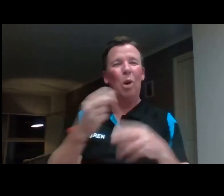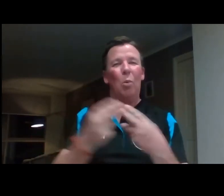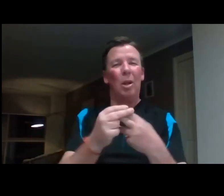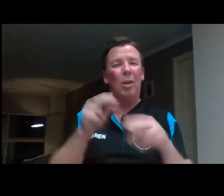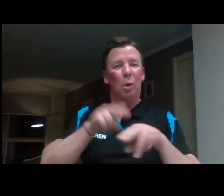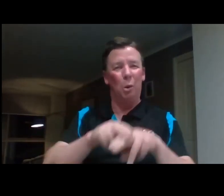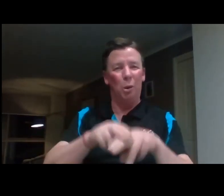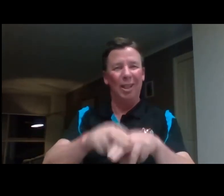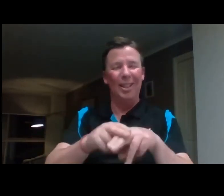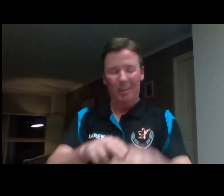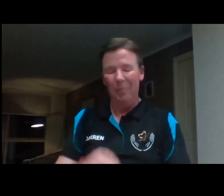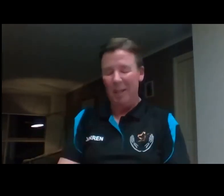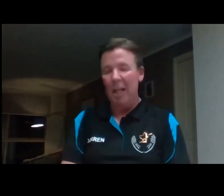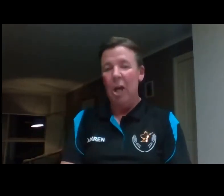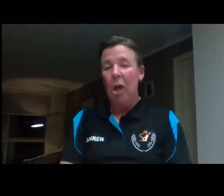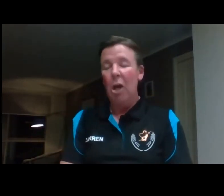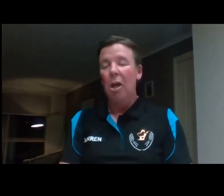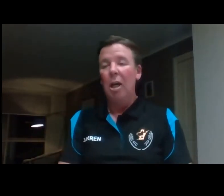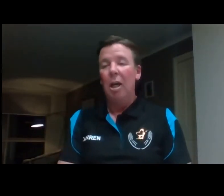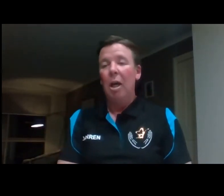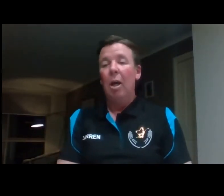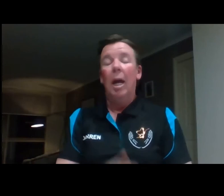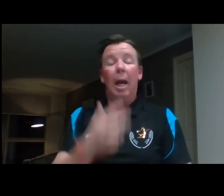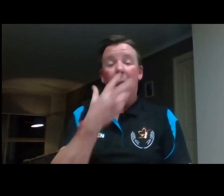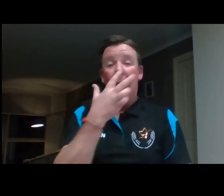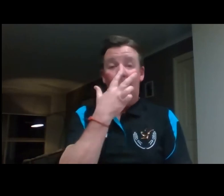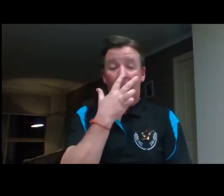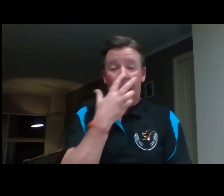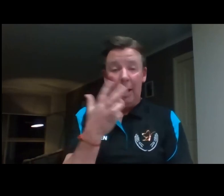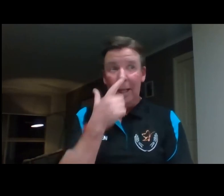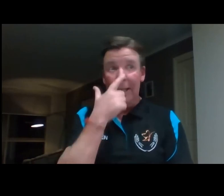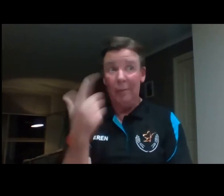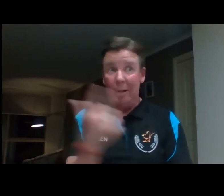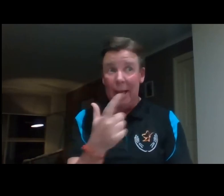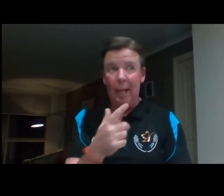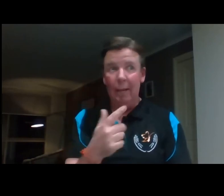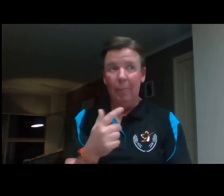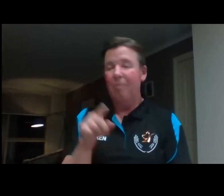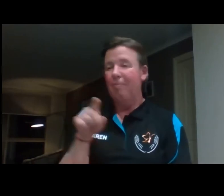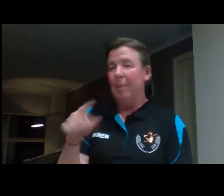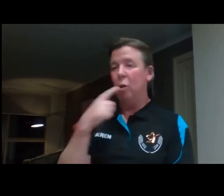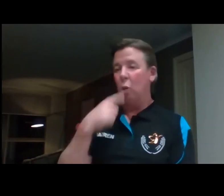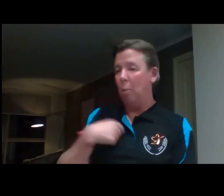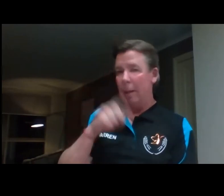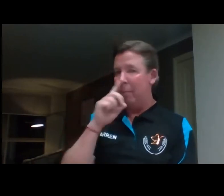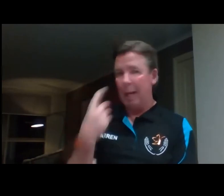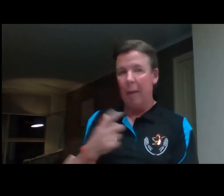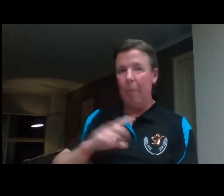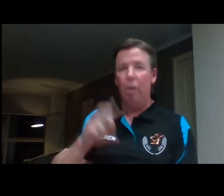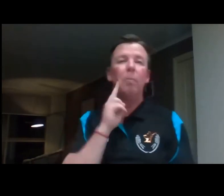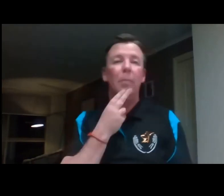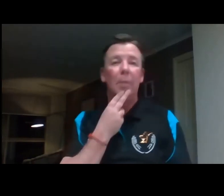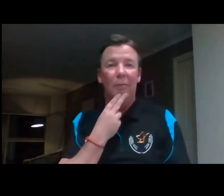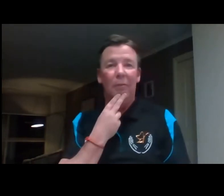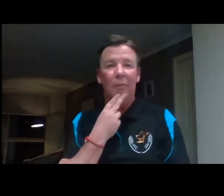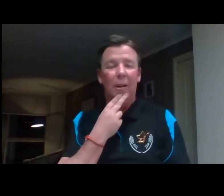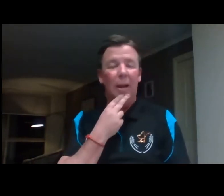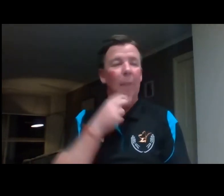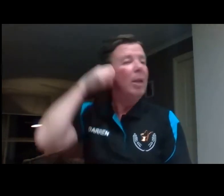And I was told I can't [sigh] because I'm Deaf.